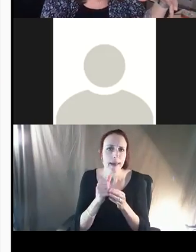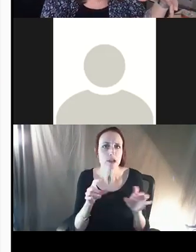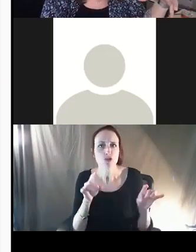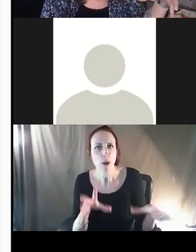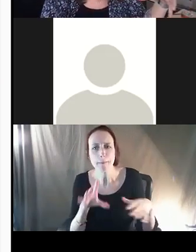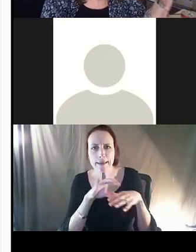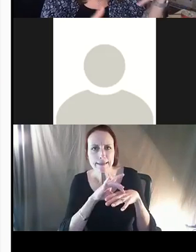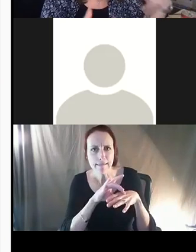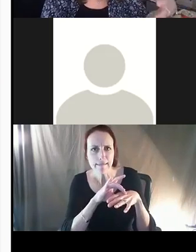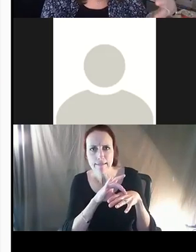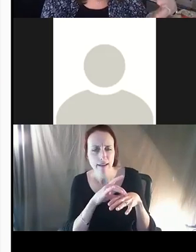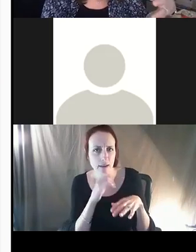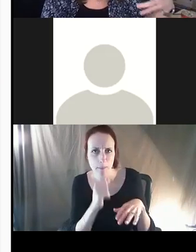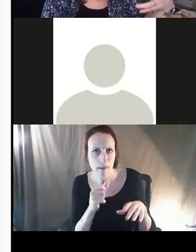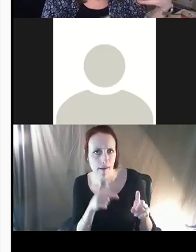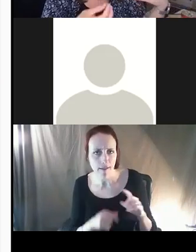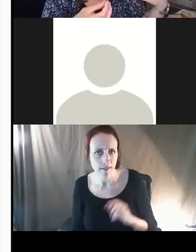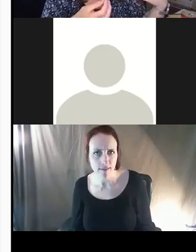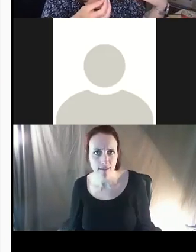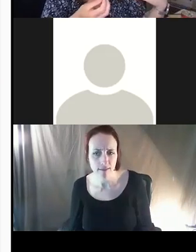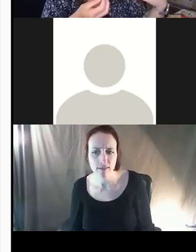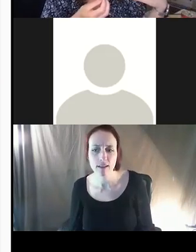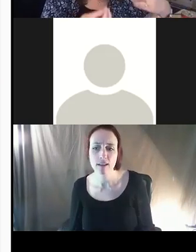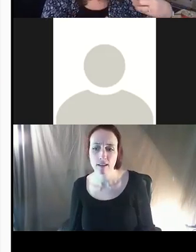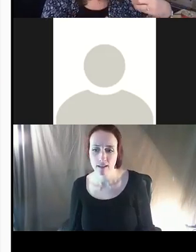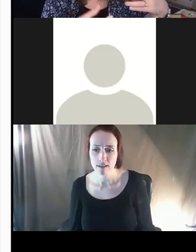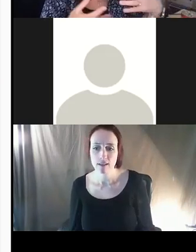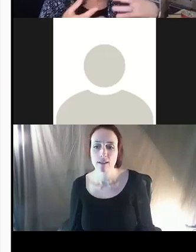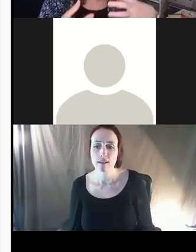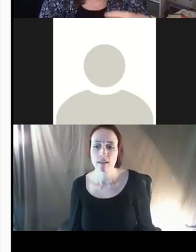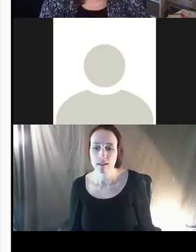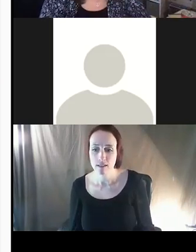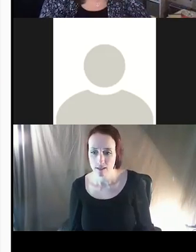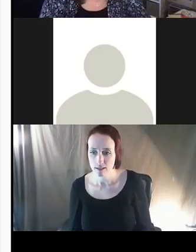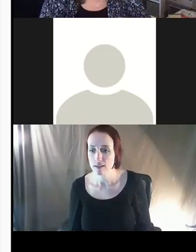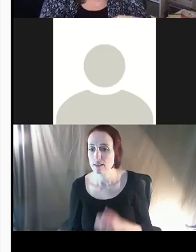It's harder to write clear and simple.